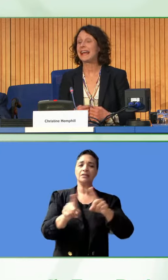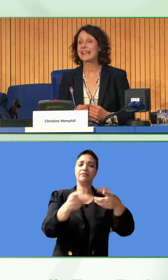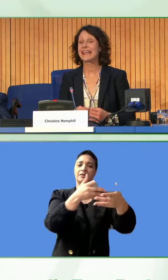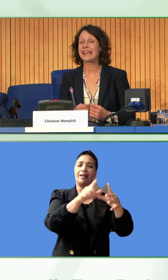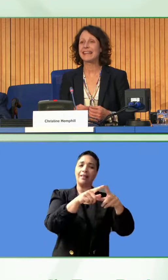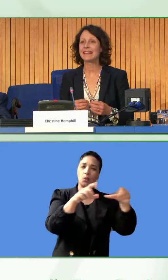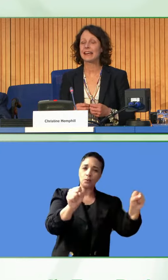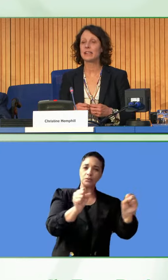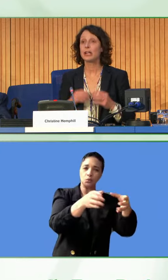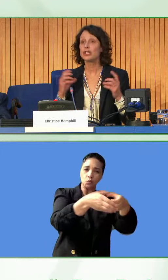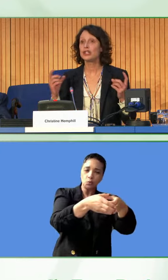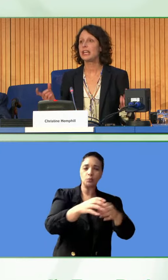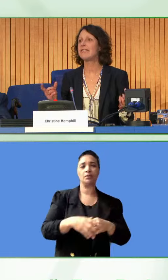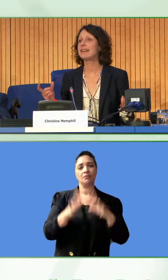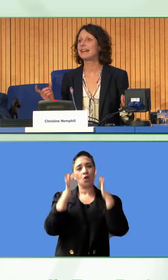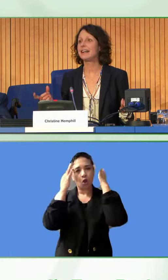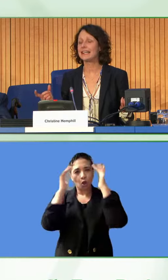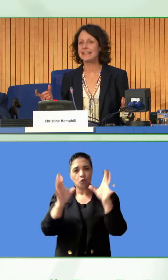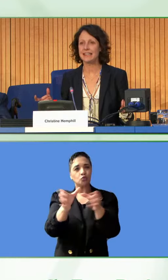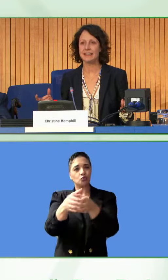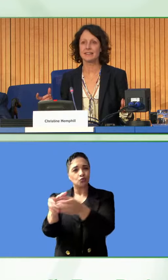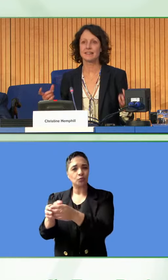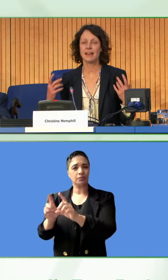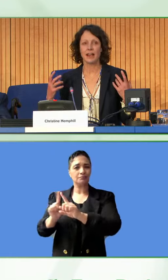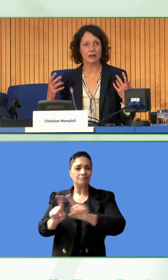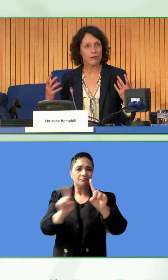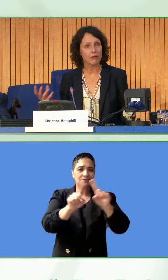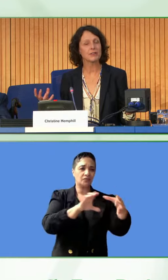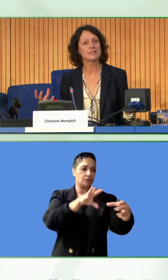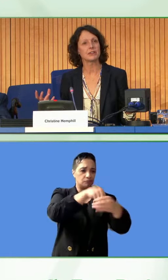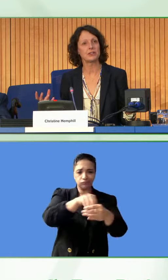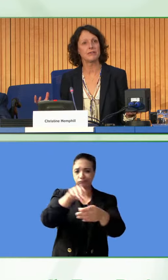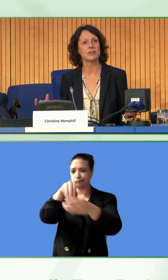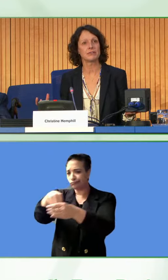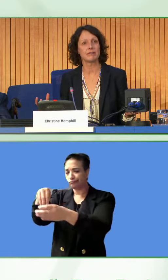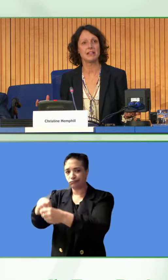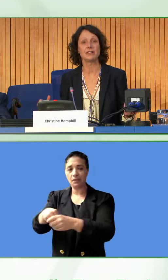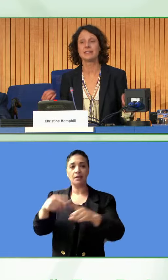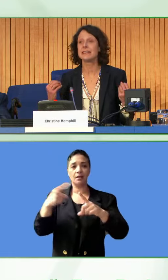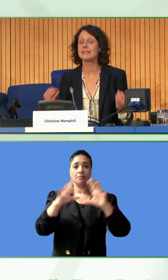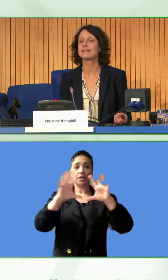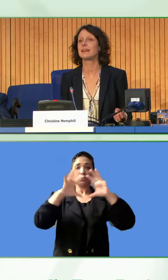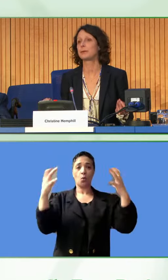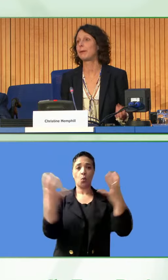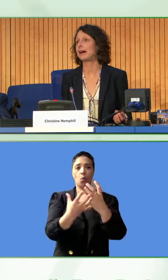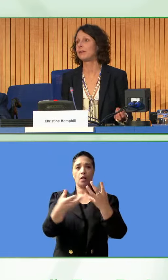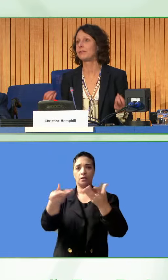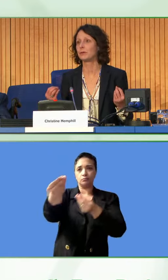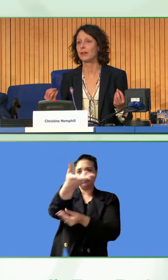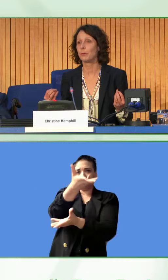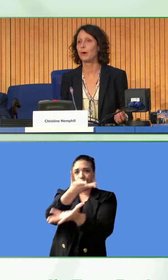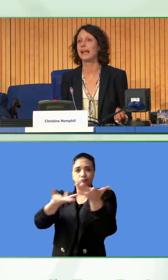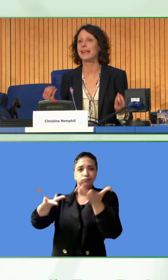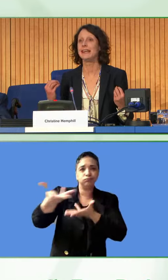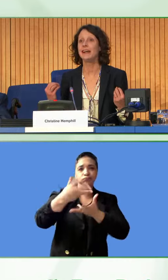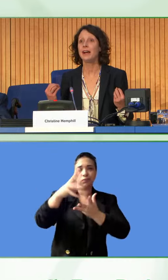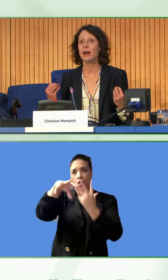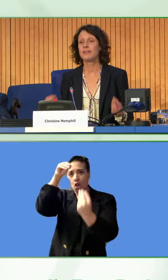And again, that sharing ideas across such diverse regions is such a powerful way of